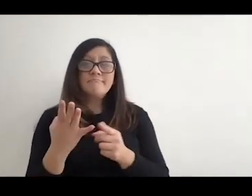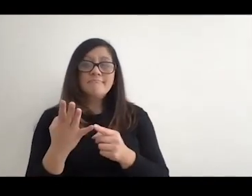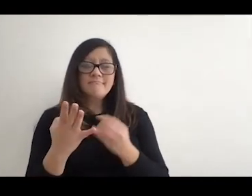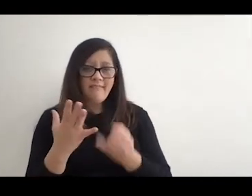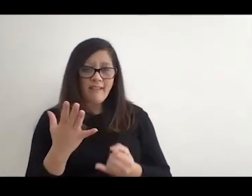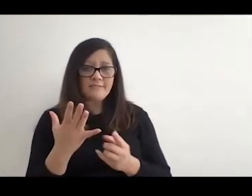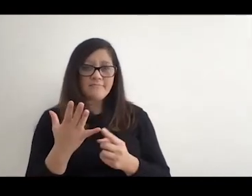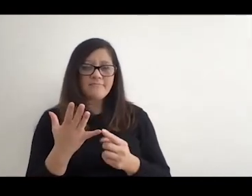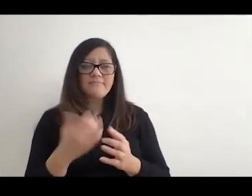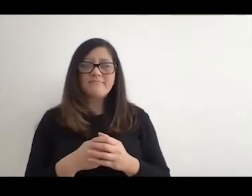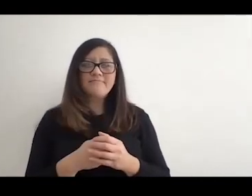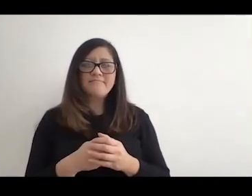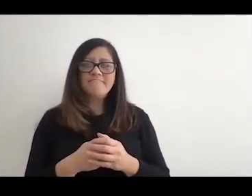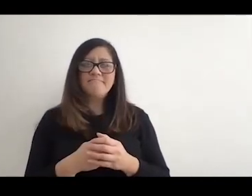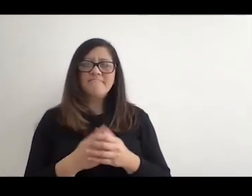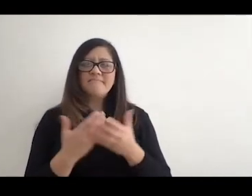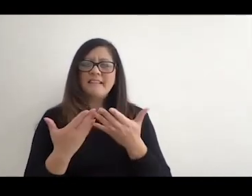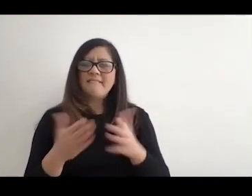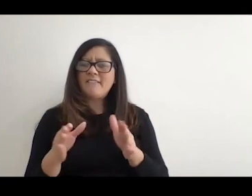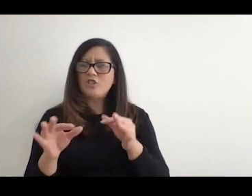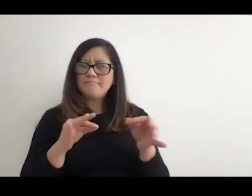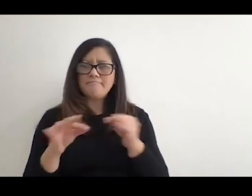authentic conversations about the problems.